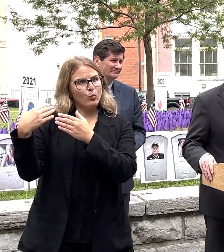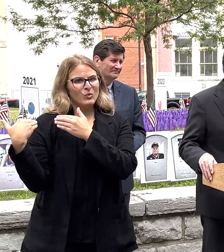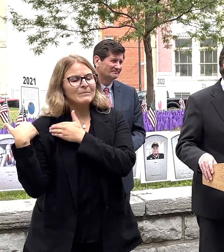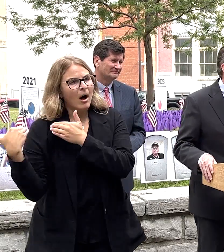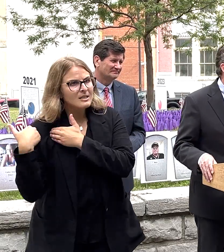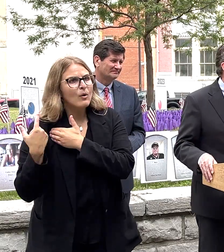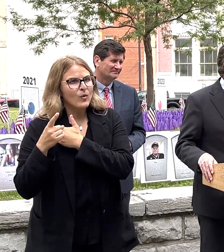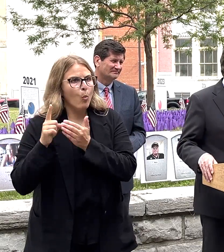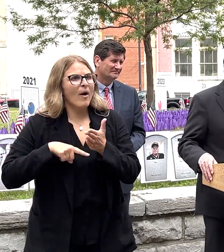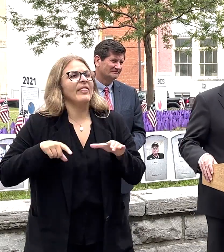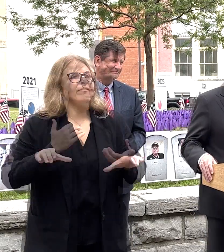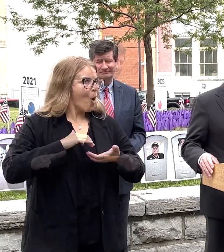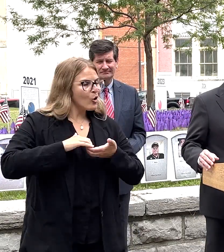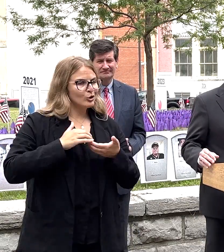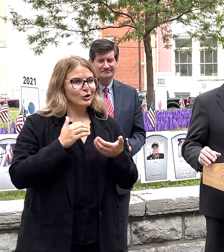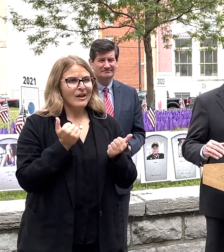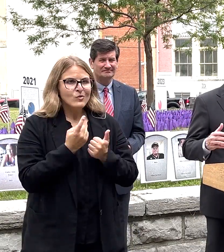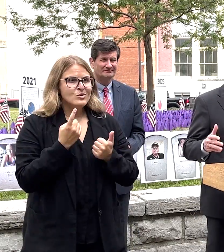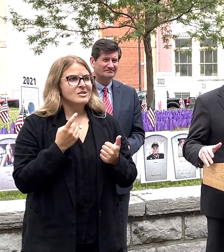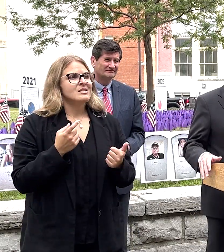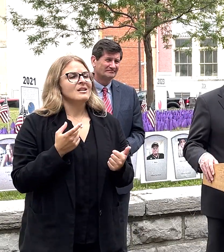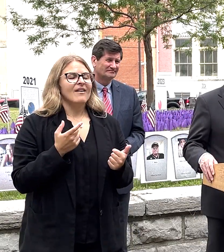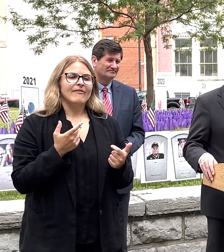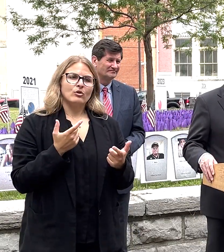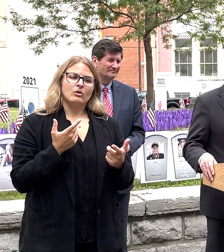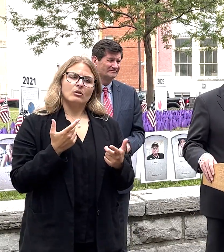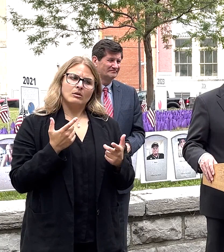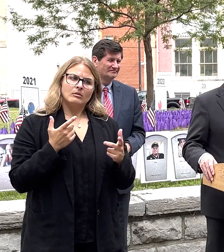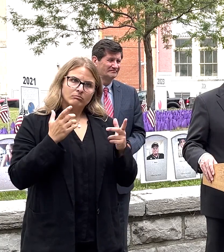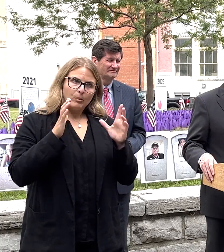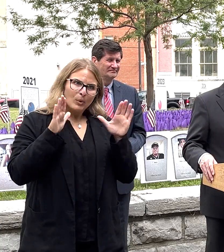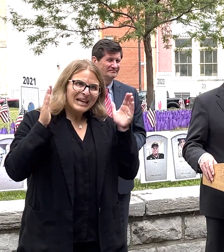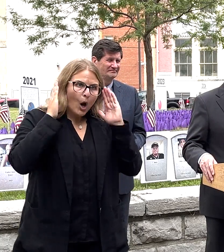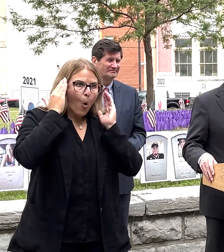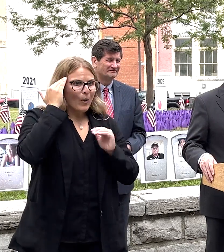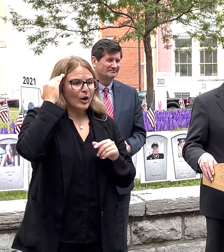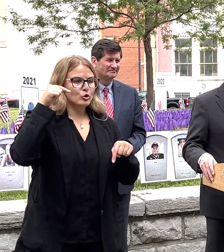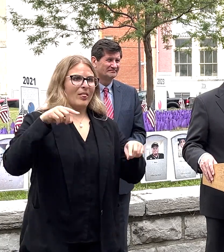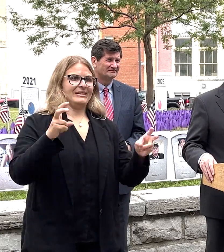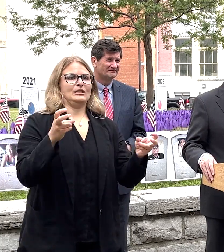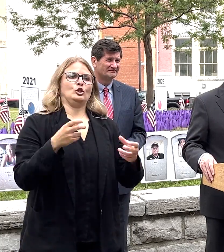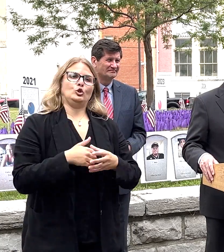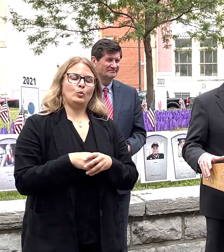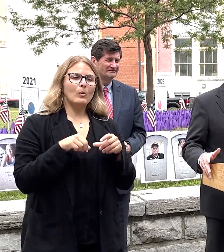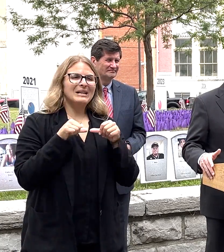So thank you again to for, shining light on this problem. We're going to continue to do what we do in the Erie County District